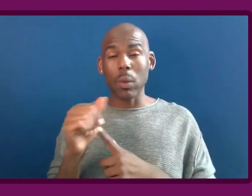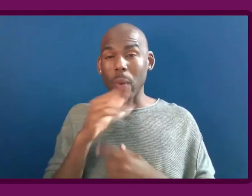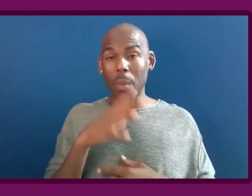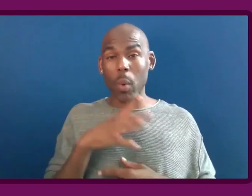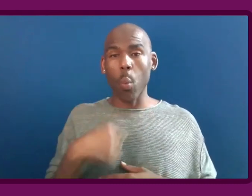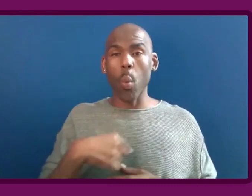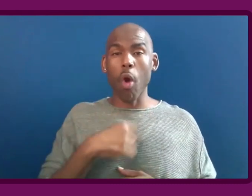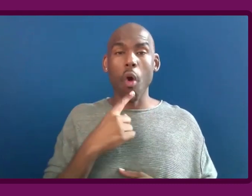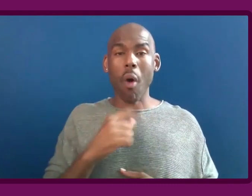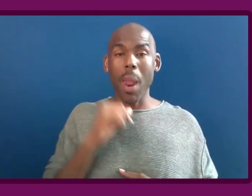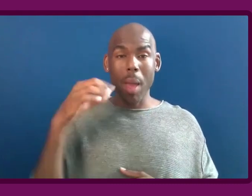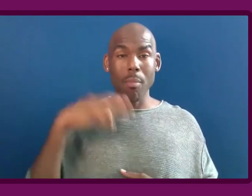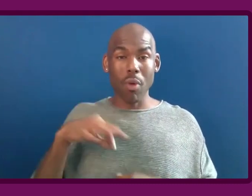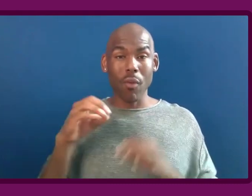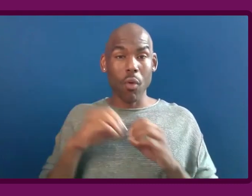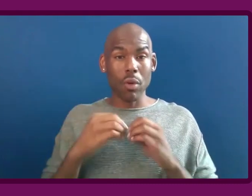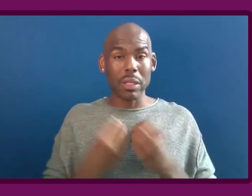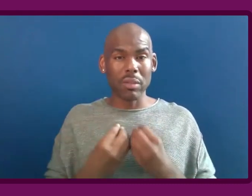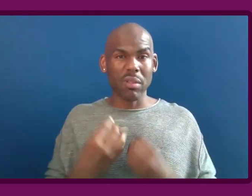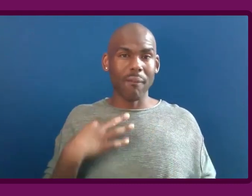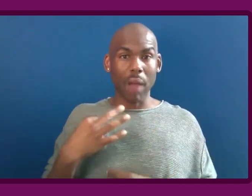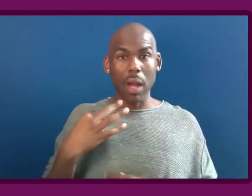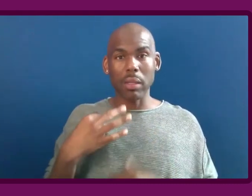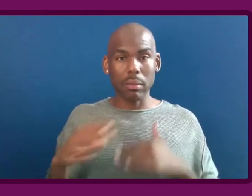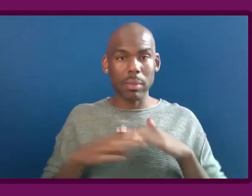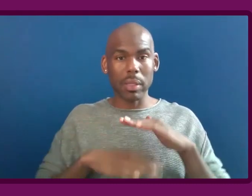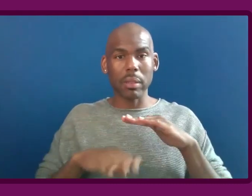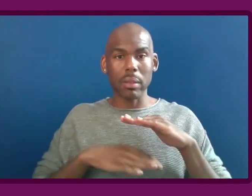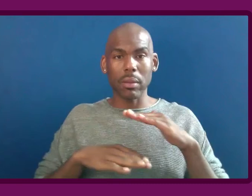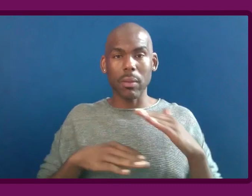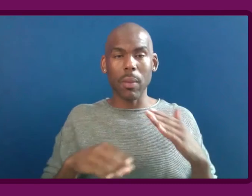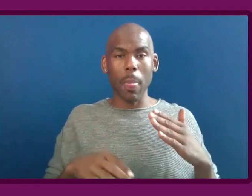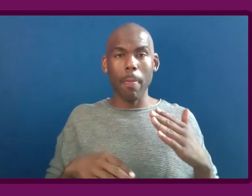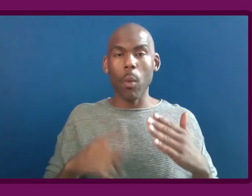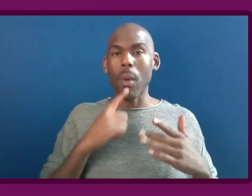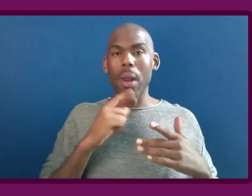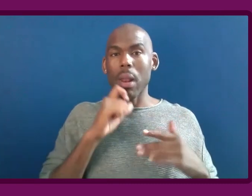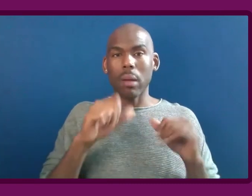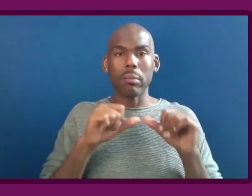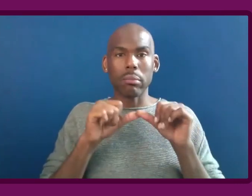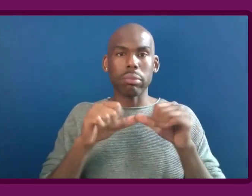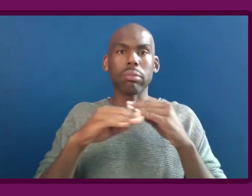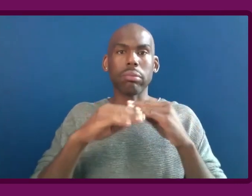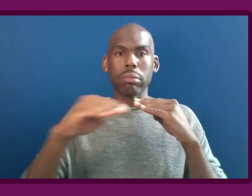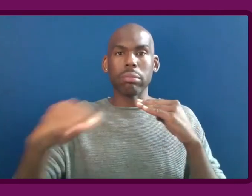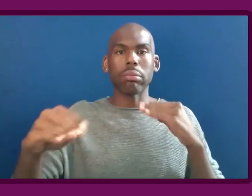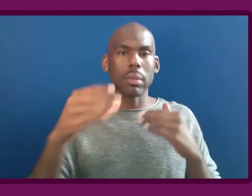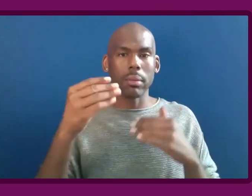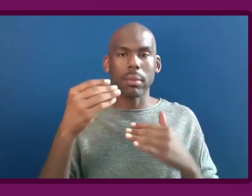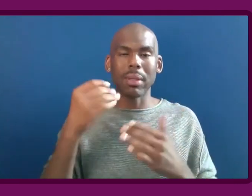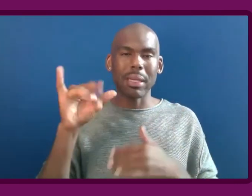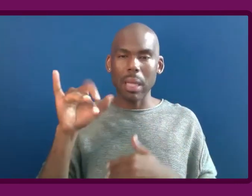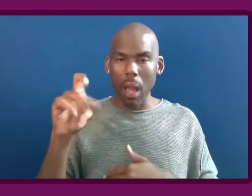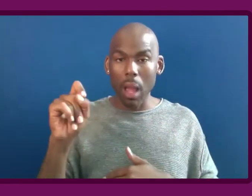When we link to other organizations and have different workshops, or there's